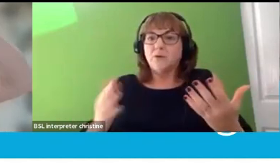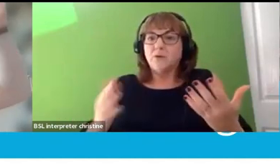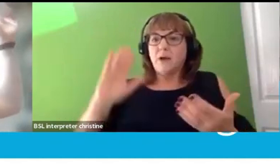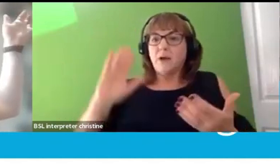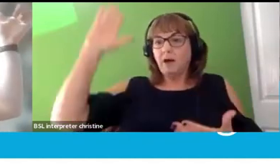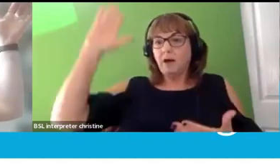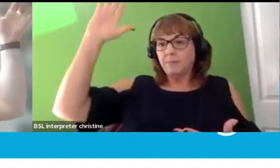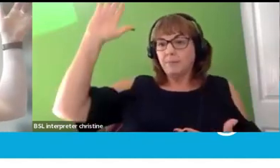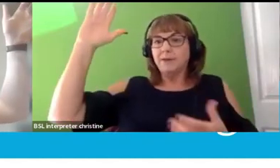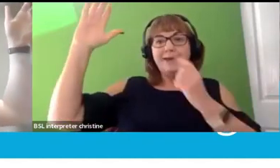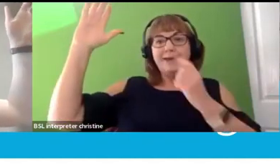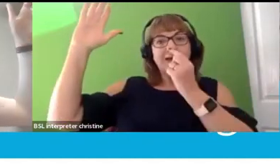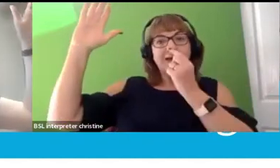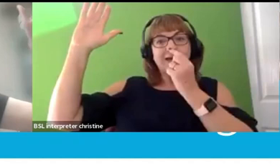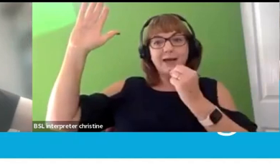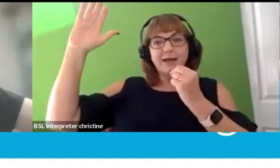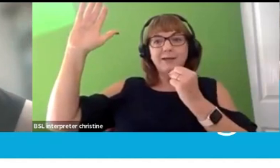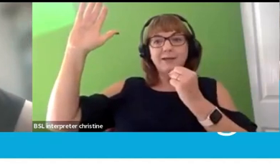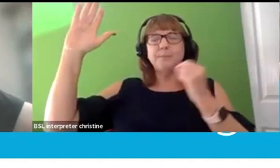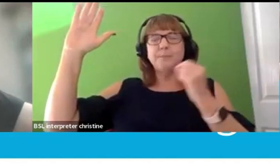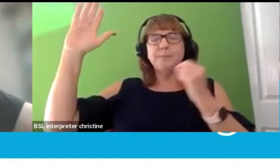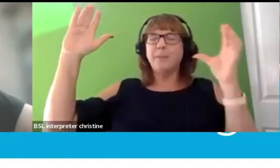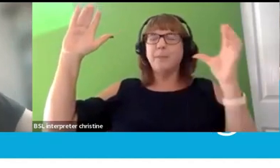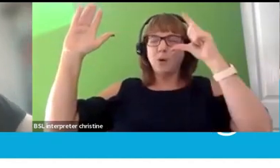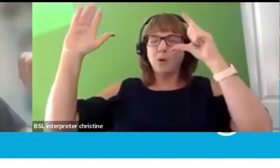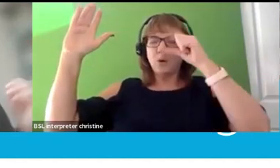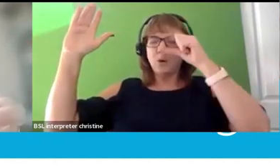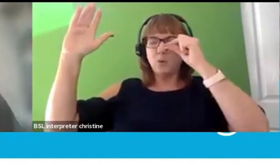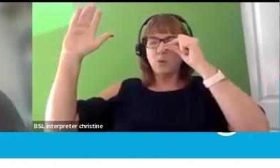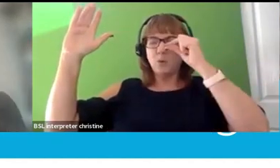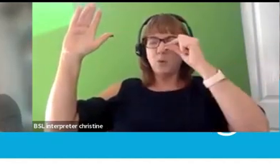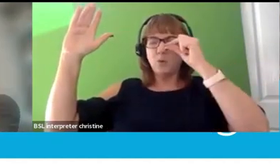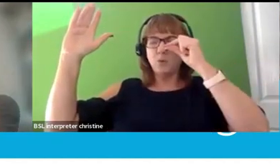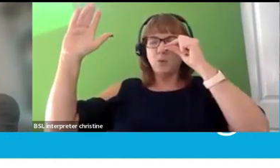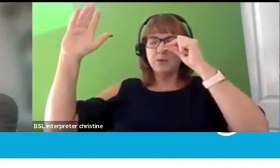and I can copy it with this arm, because I know where my body is. I don't have to look, and say,